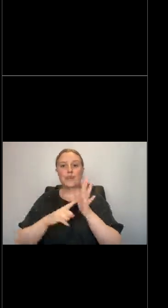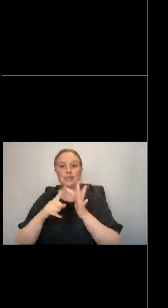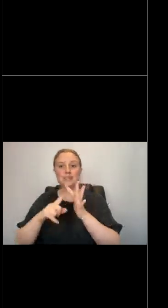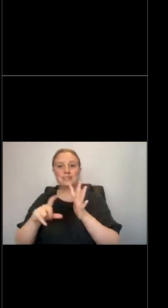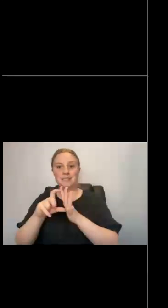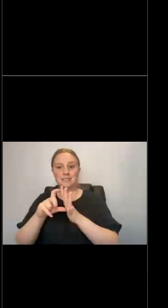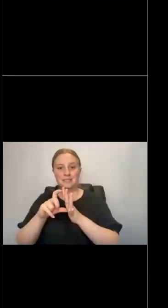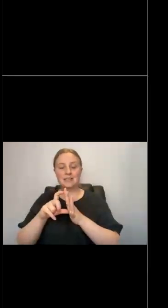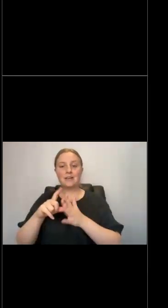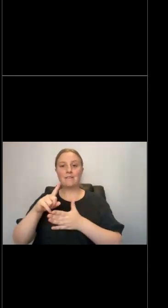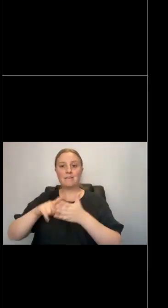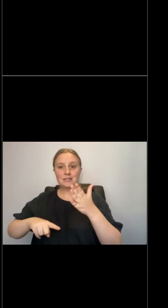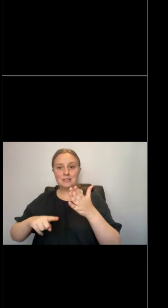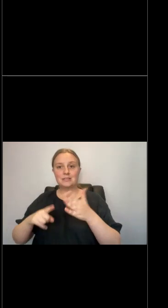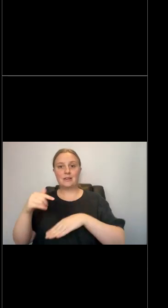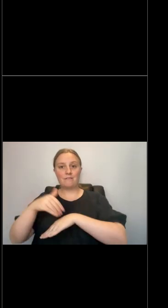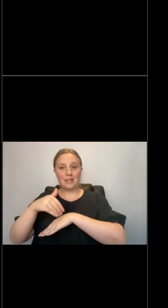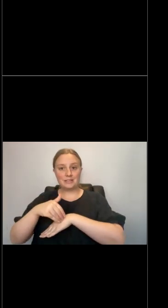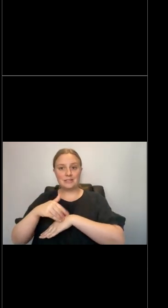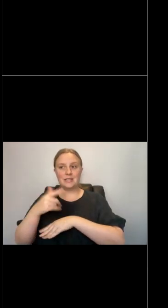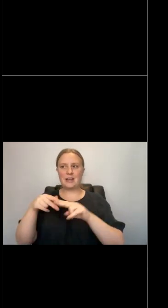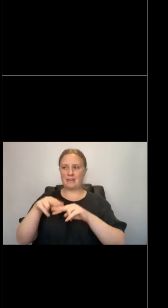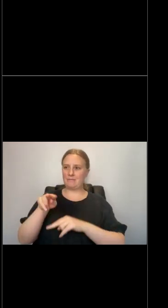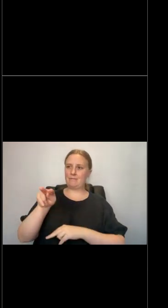they were of unsound mind at the time of their offense